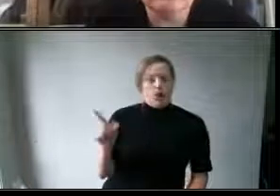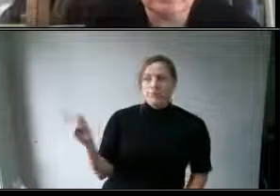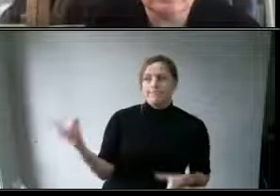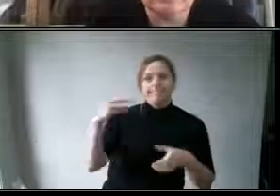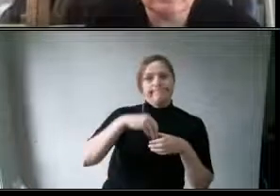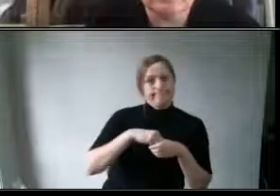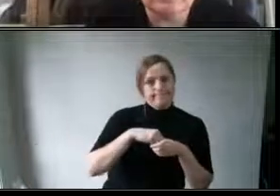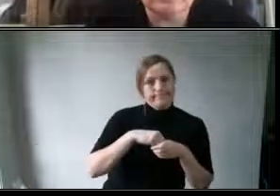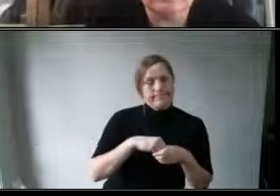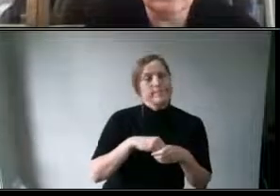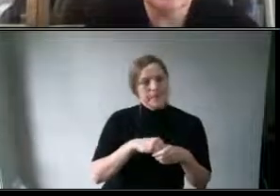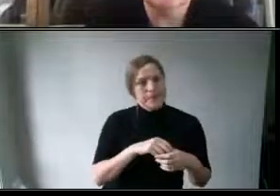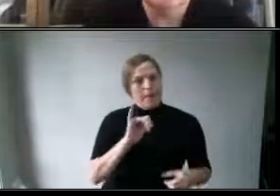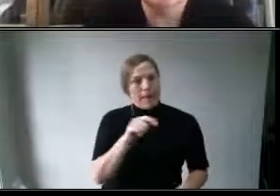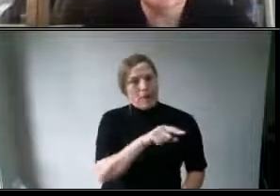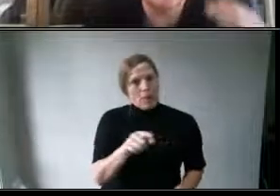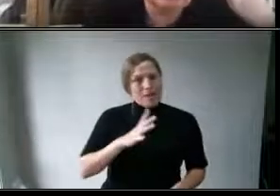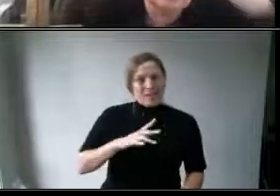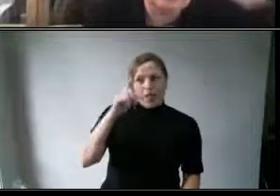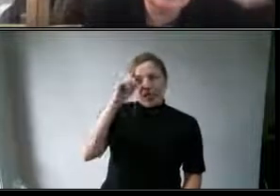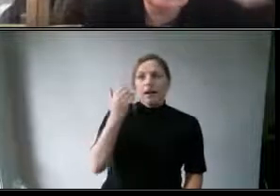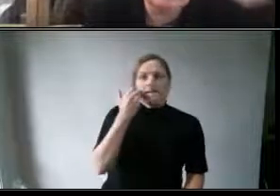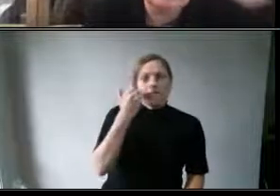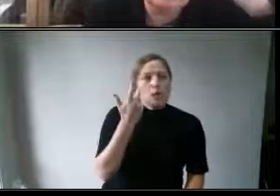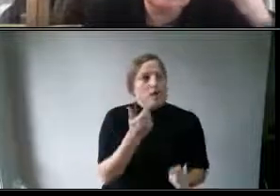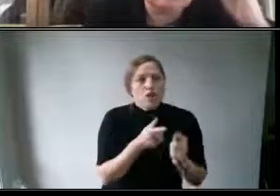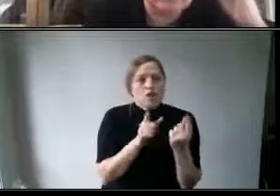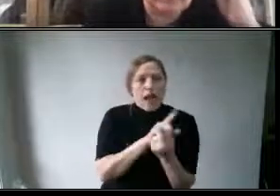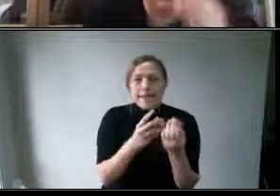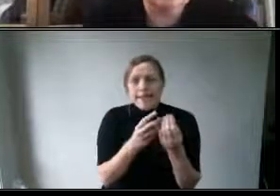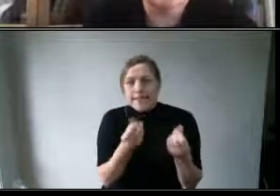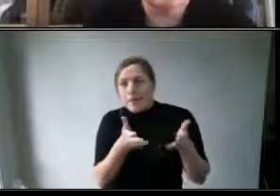what might need to change but then of course you have that critical conversation with the person